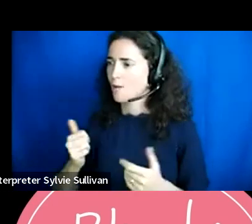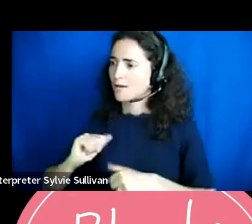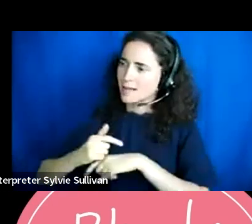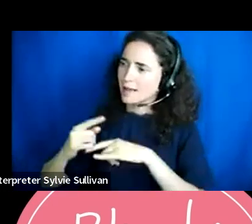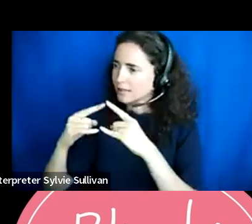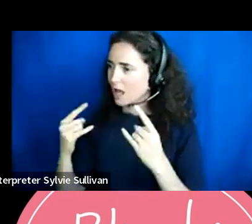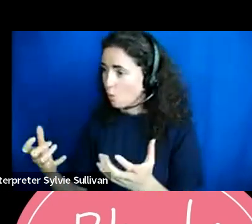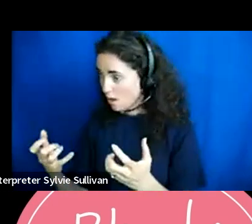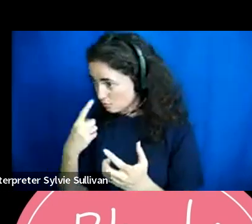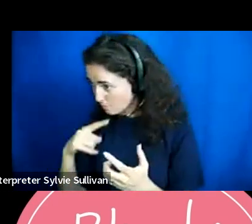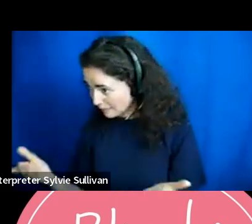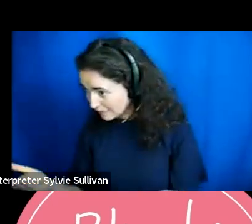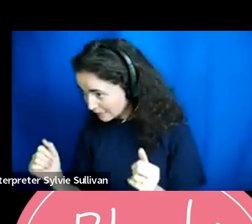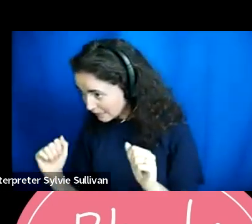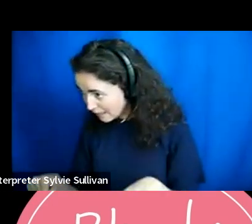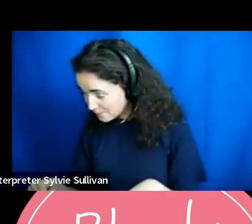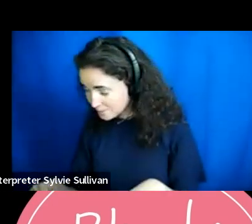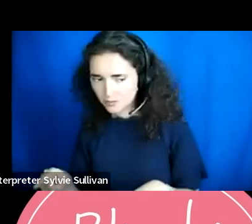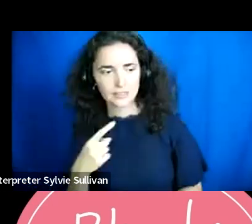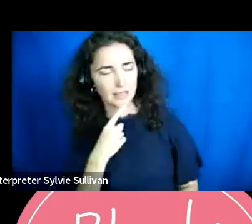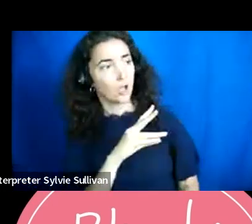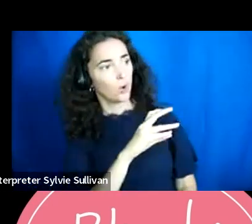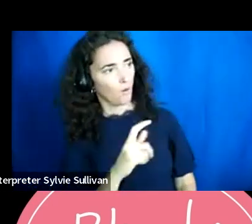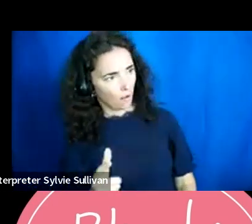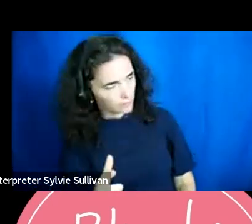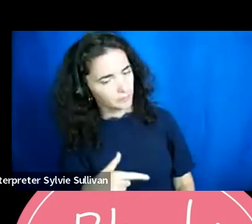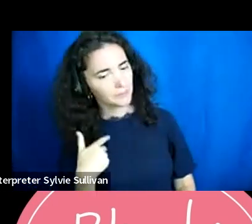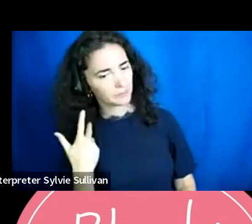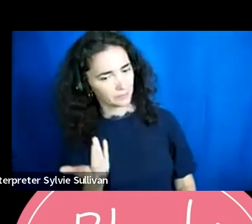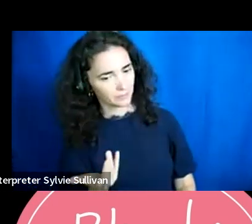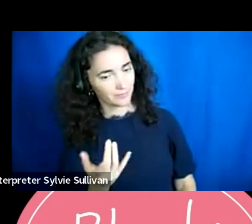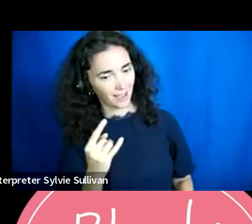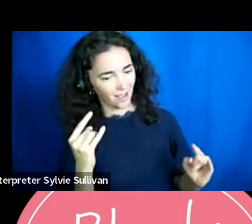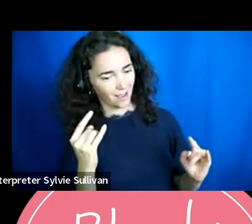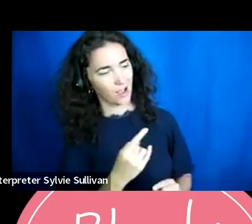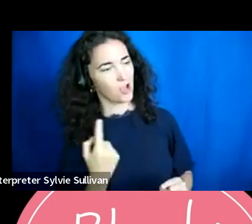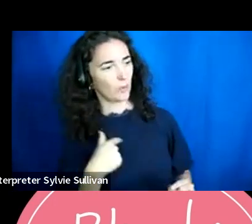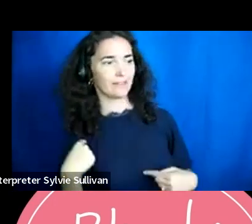Can we do it here? and she was like well the ironic thing is we've always wanted to do a camp here.